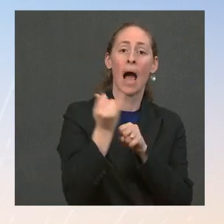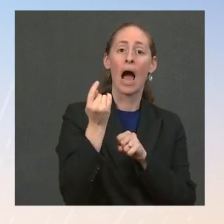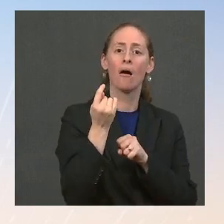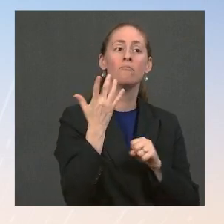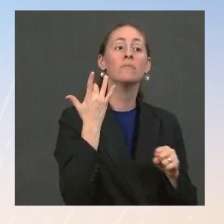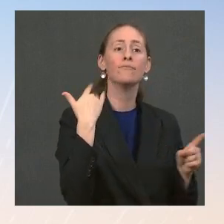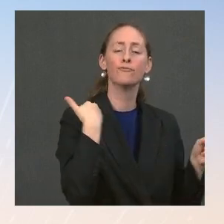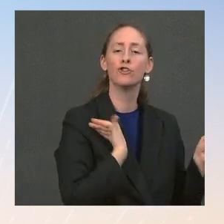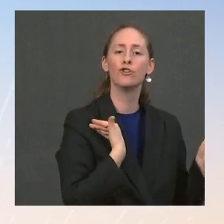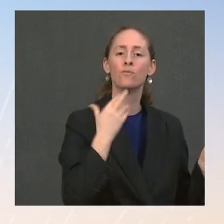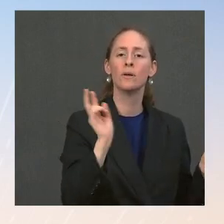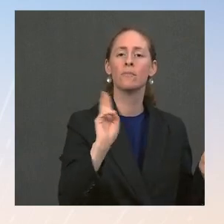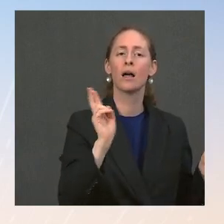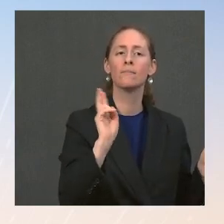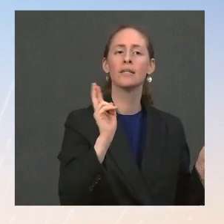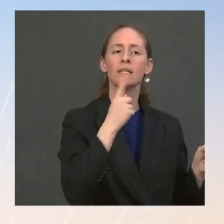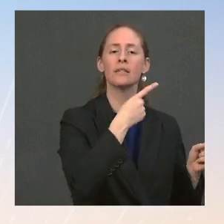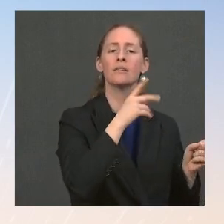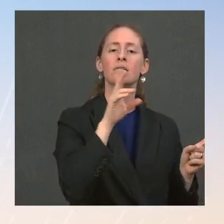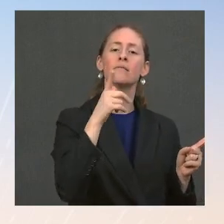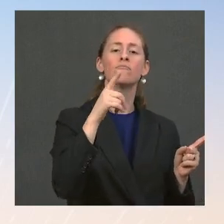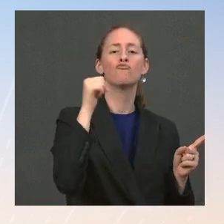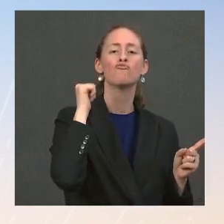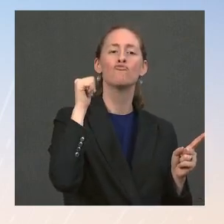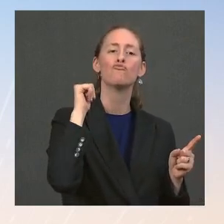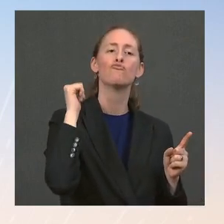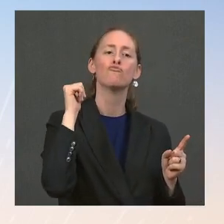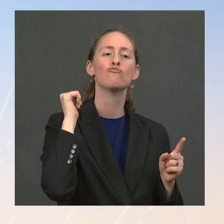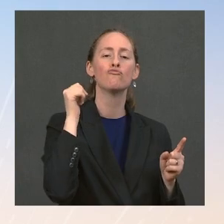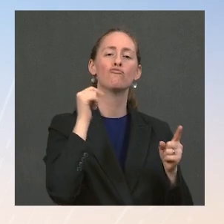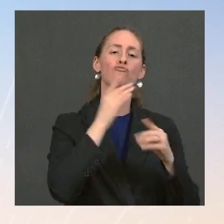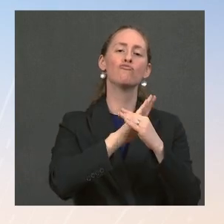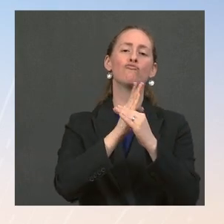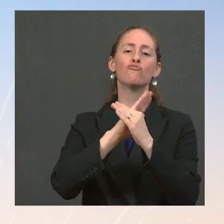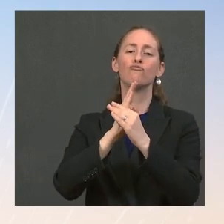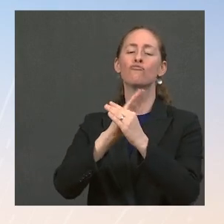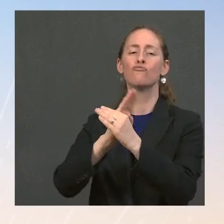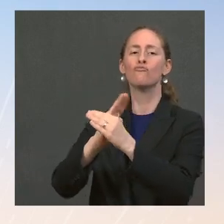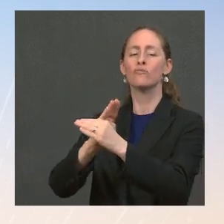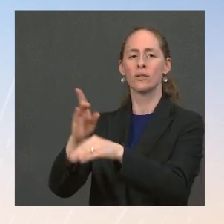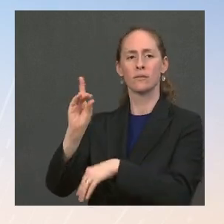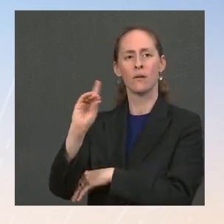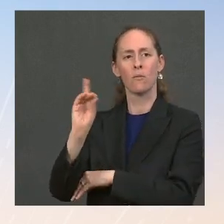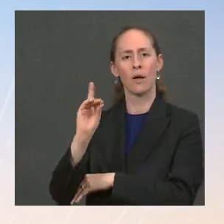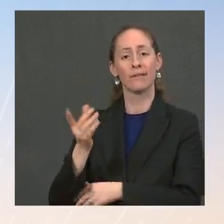or even to allow Democrats to be the adults in the room and raise the debt limit themselves. Go ahead, Tam. The Press: Jen, thank you.